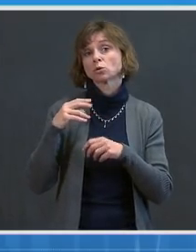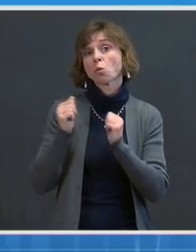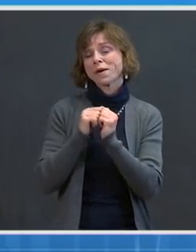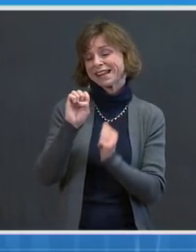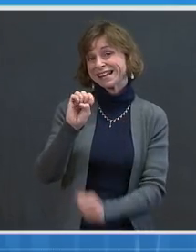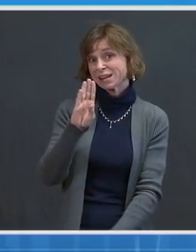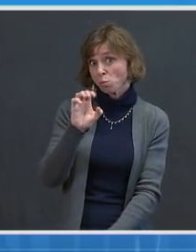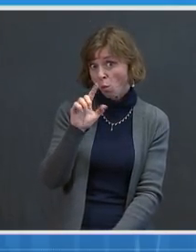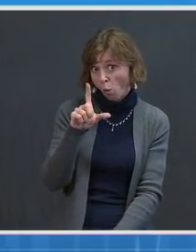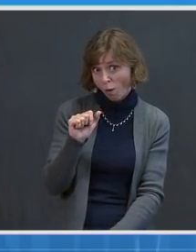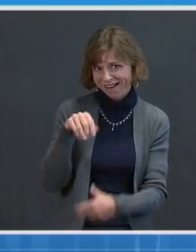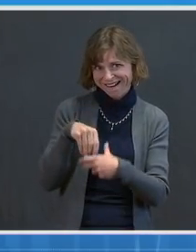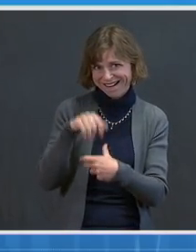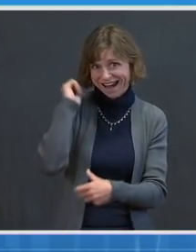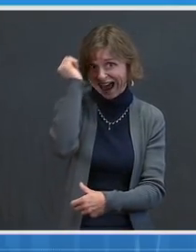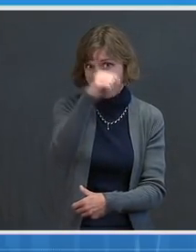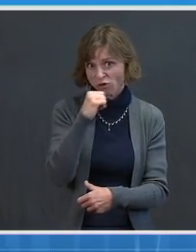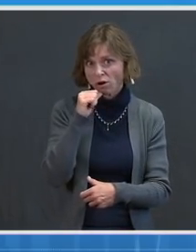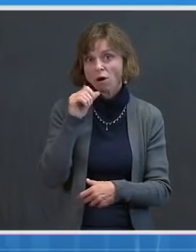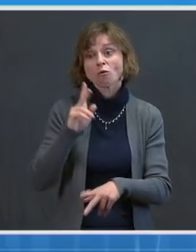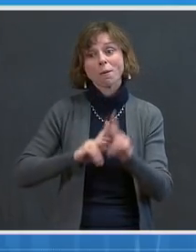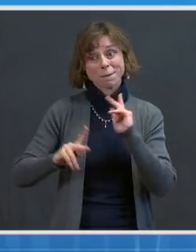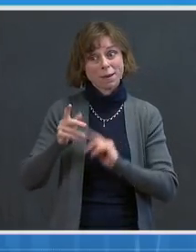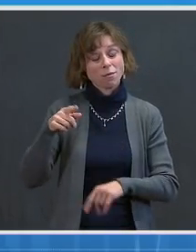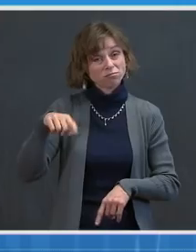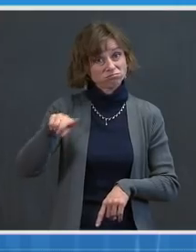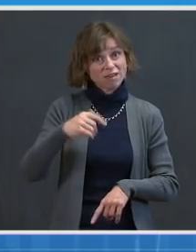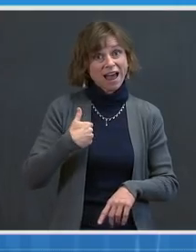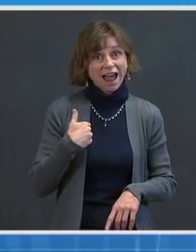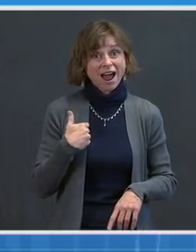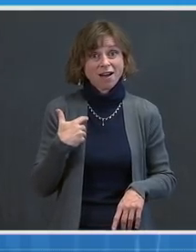in individuals who are pregnant and or lactating.